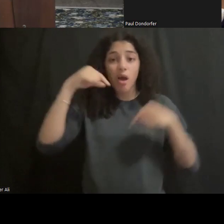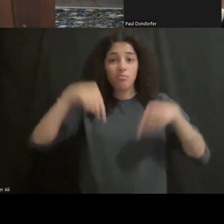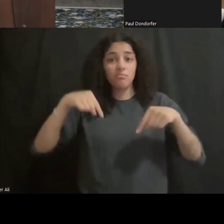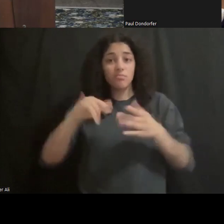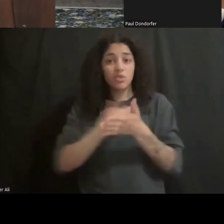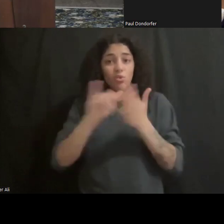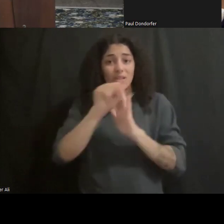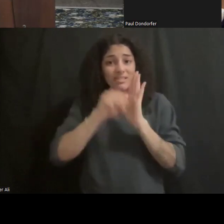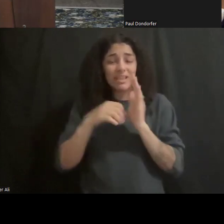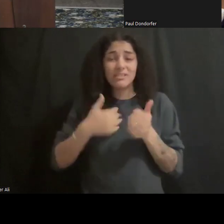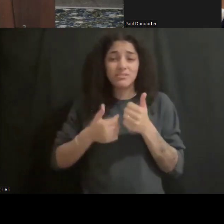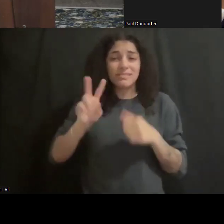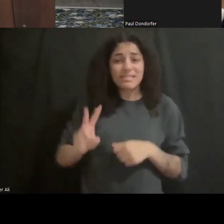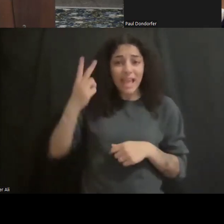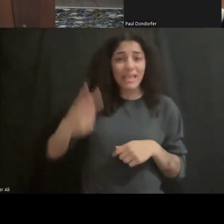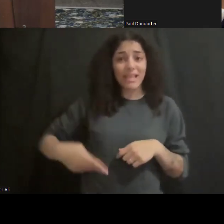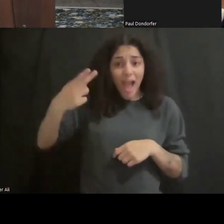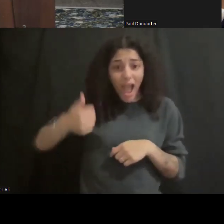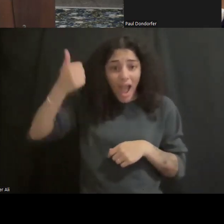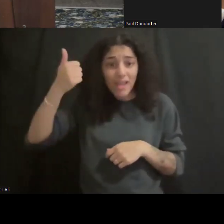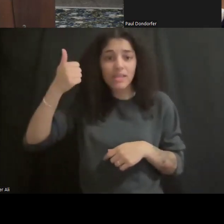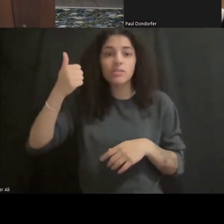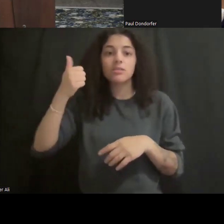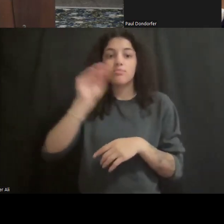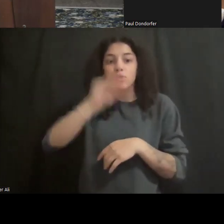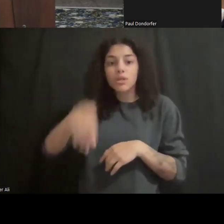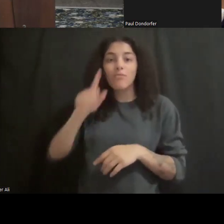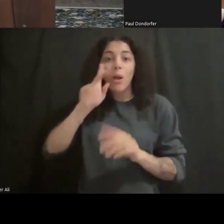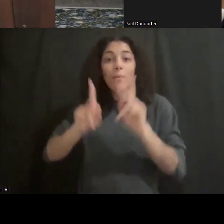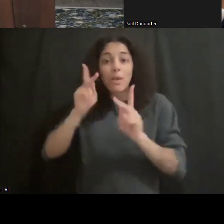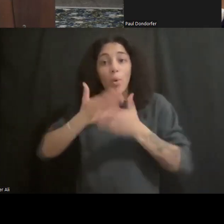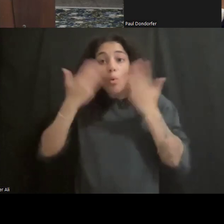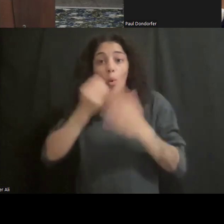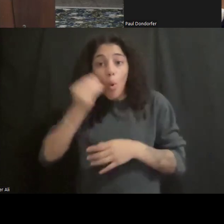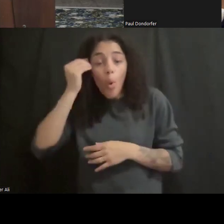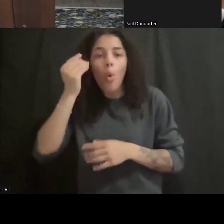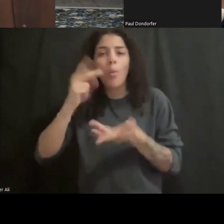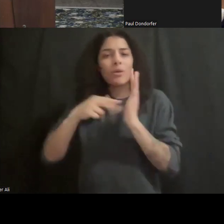in the United States as of 2025 should discourage the creation of these structures Shelters are a